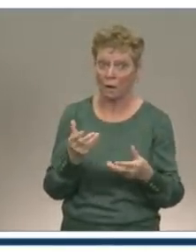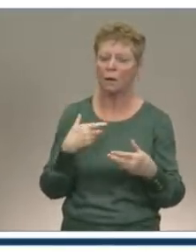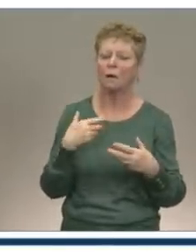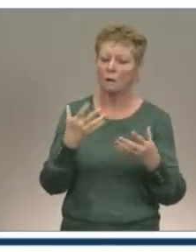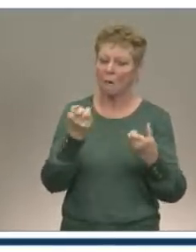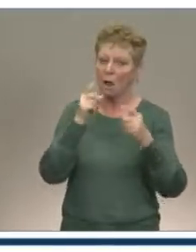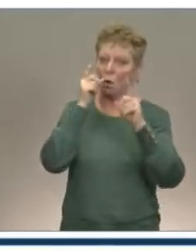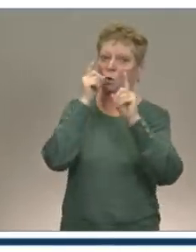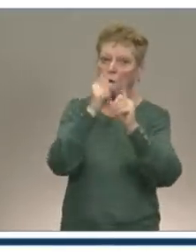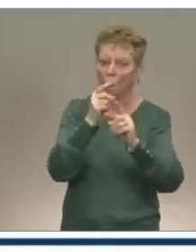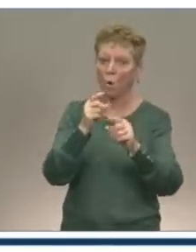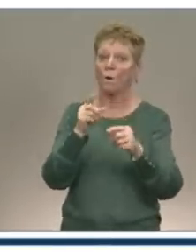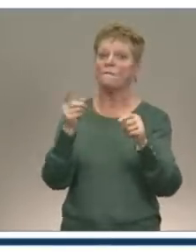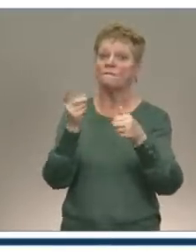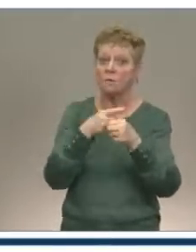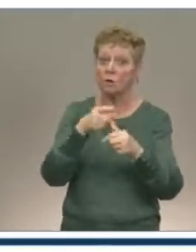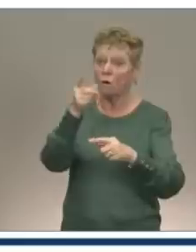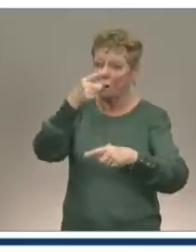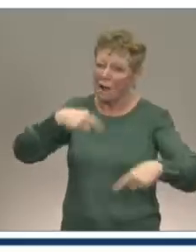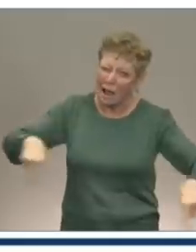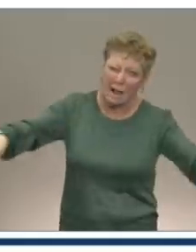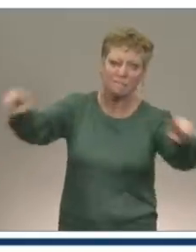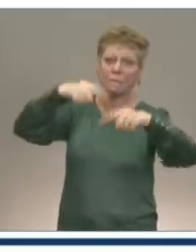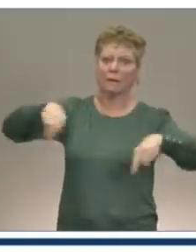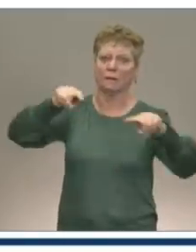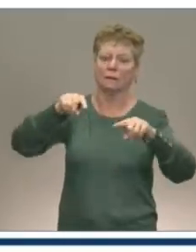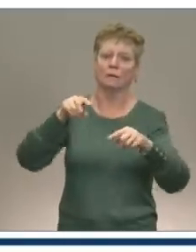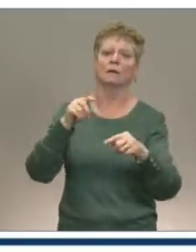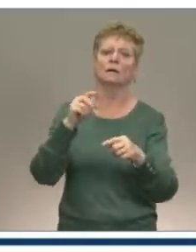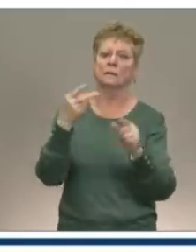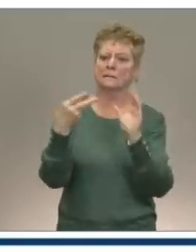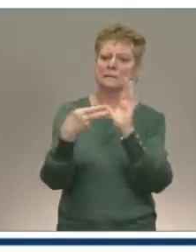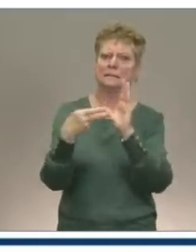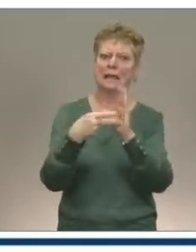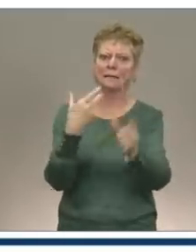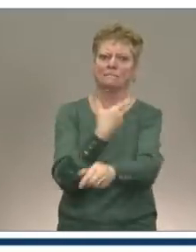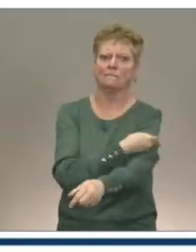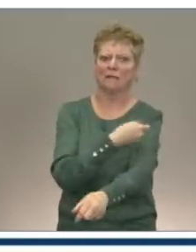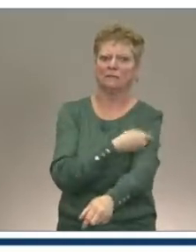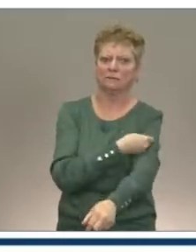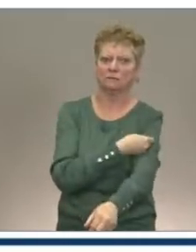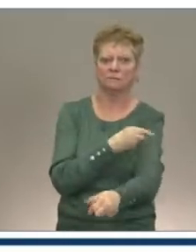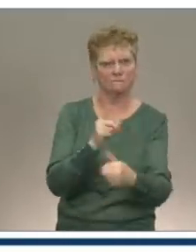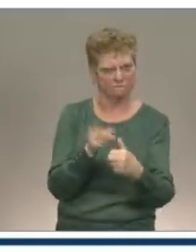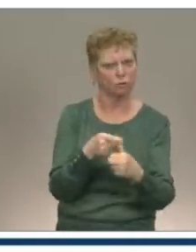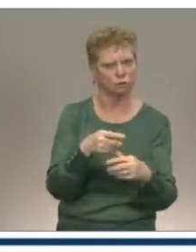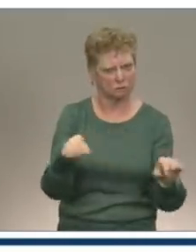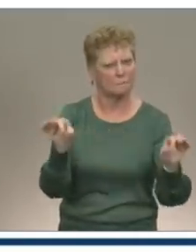with their primary series and for most people that means two doses we're also prioritizing